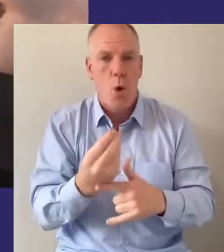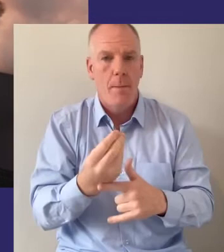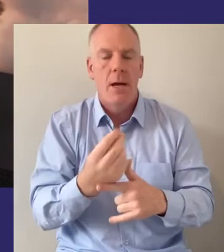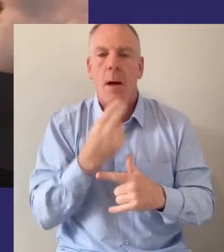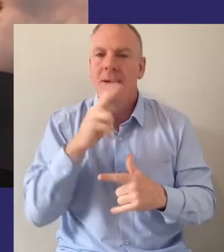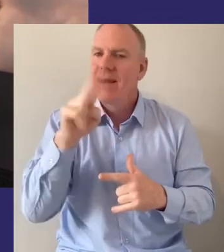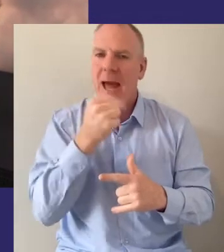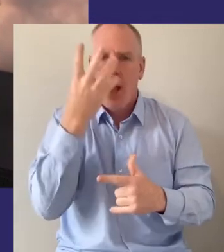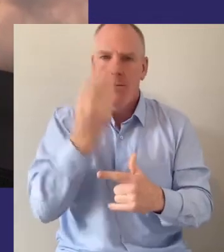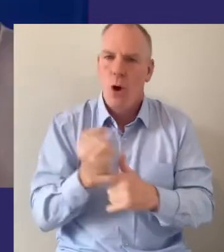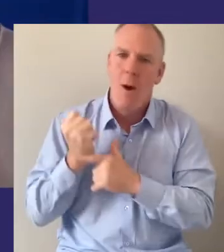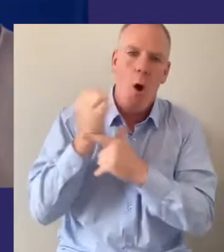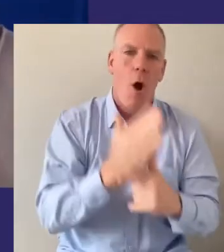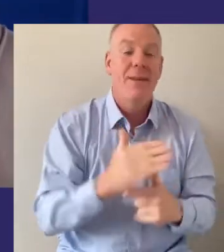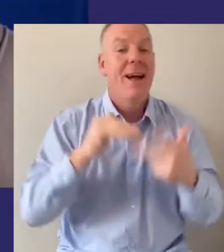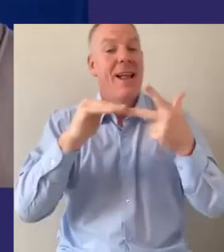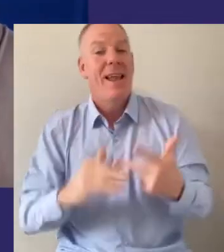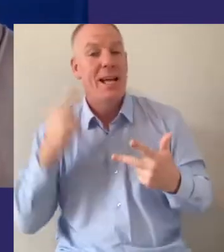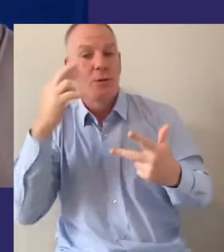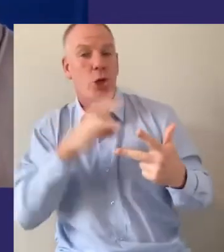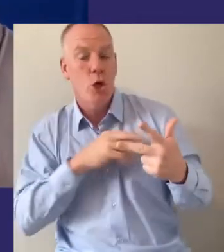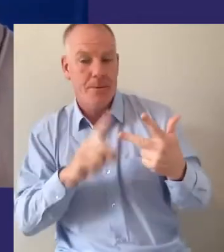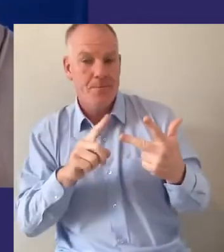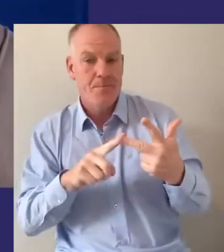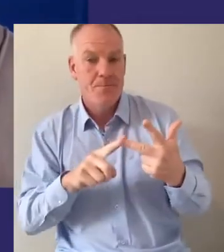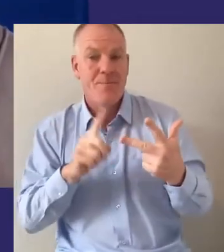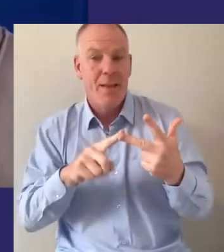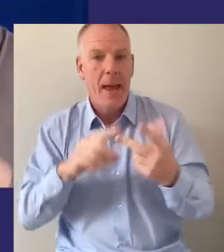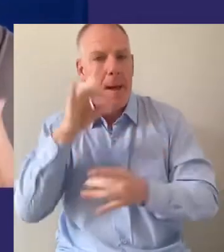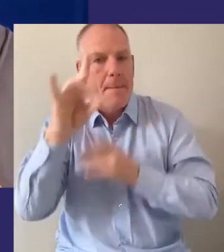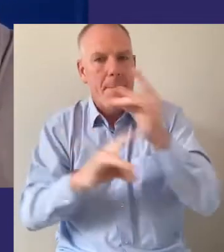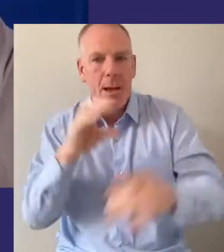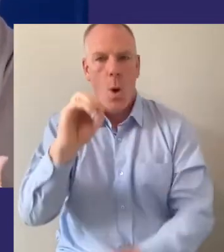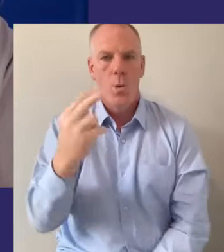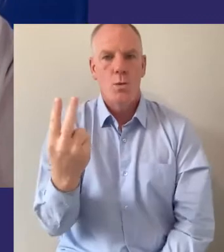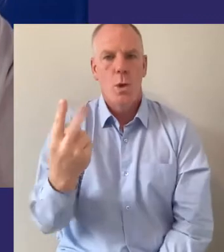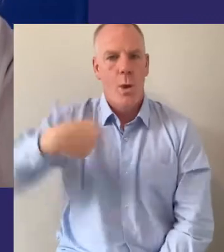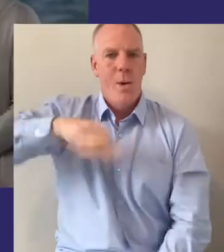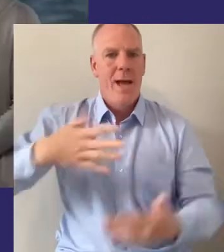cannot absorb all of it. The final reason is phytoplankton actually produce oxygen that we breathe.